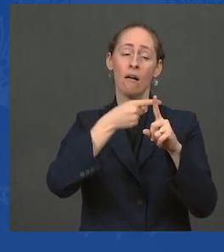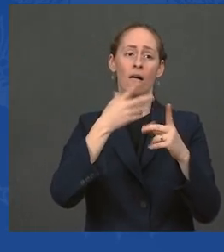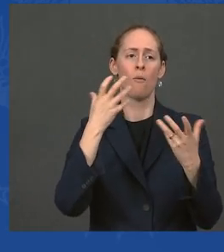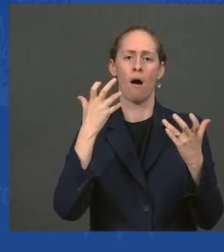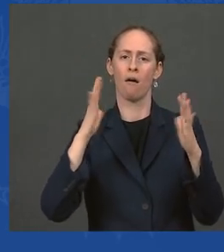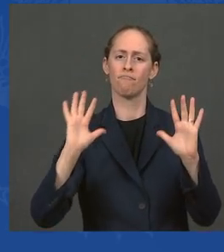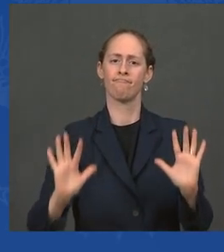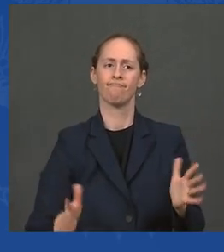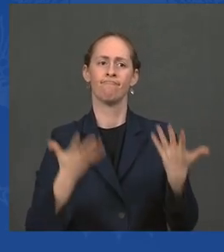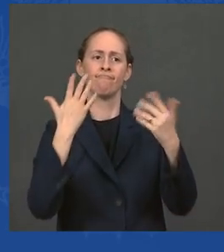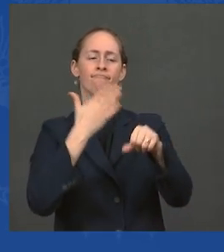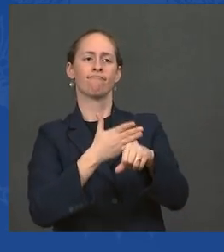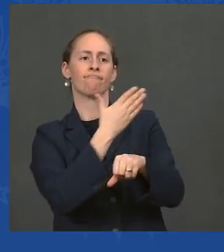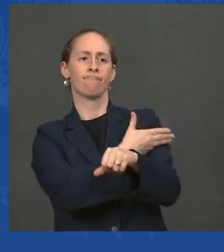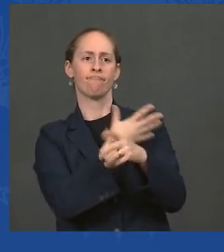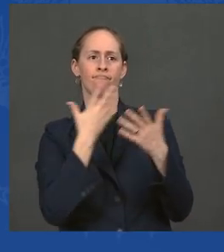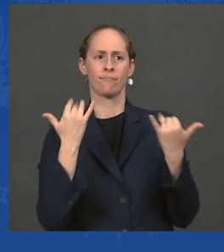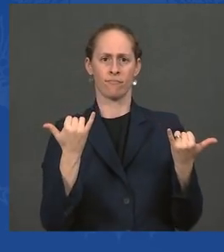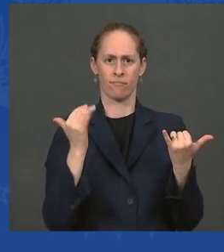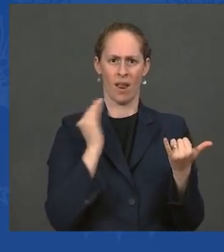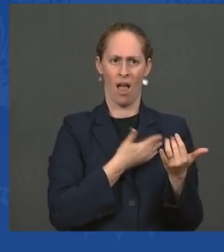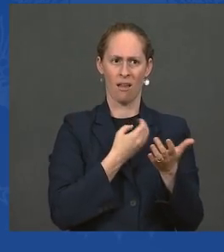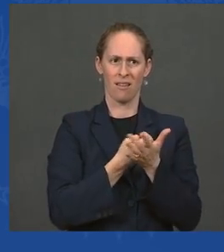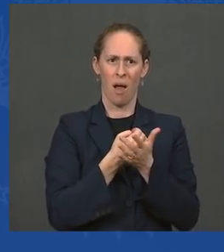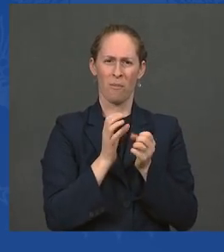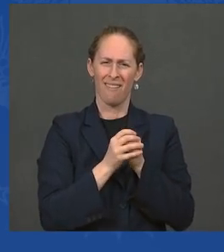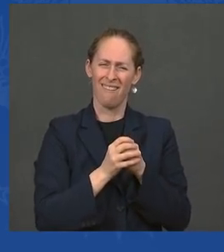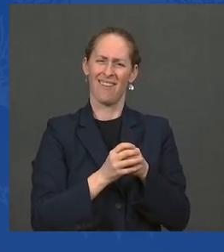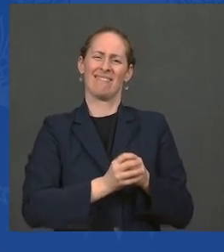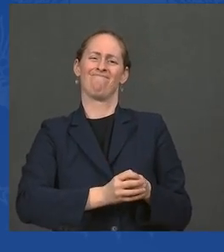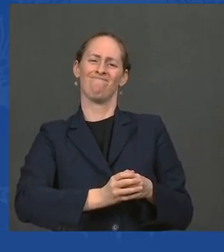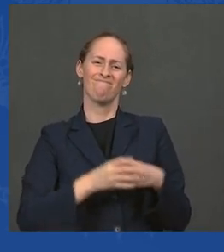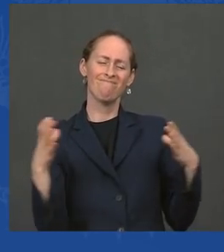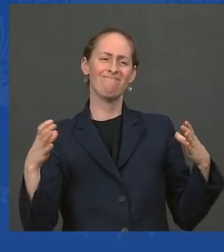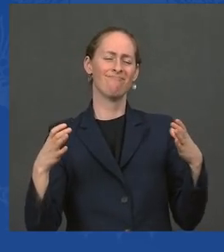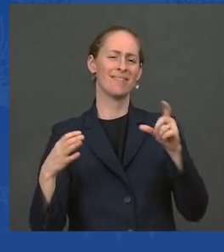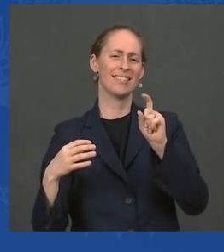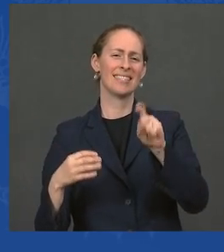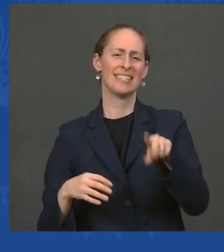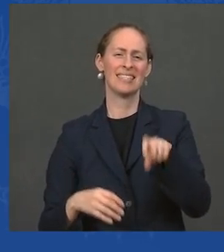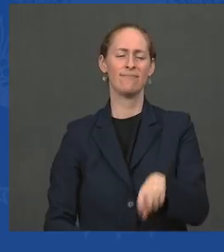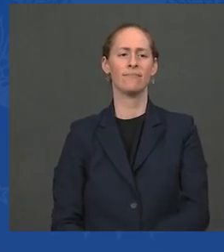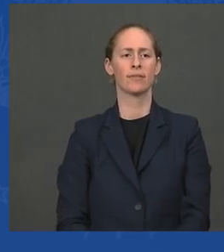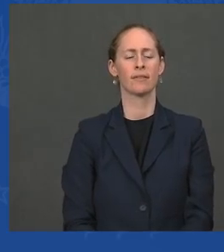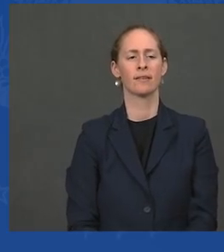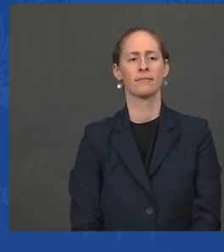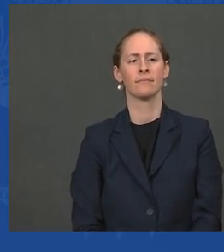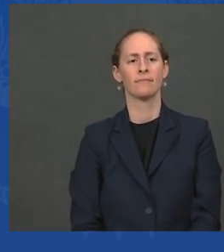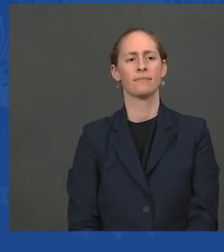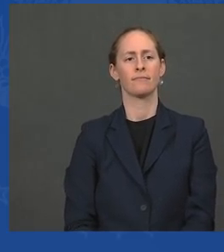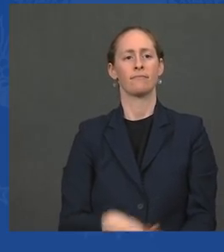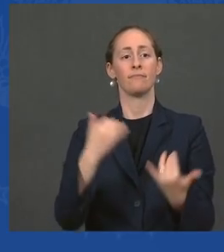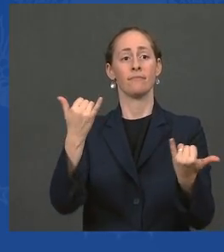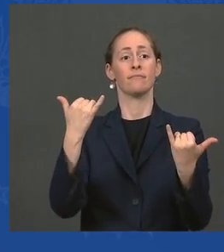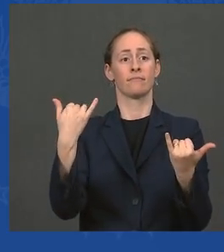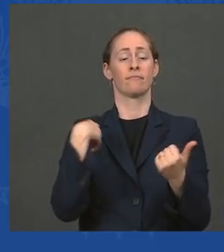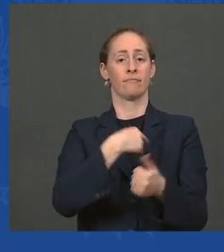That's what it's about. Across this country right now, there are 45,000 bridges, according to the society of engineers --